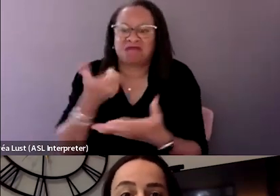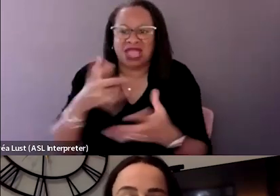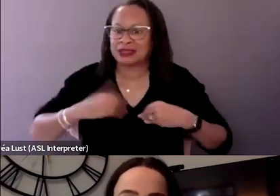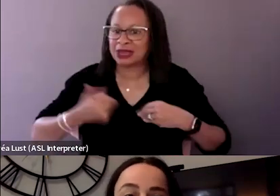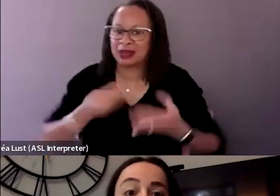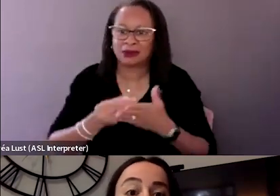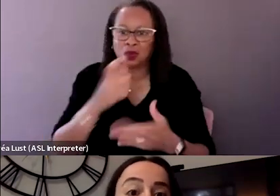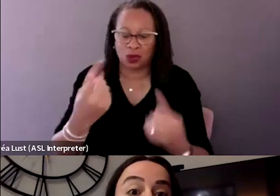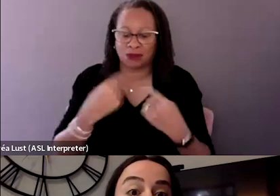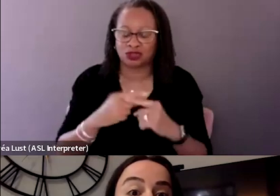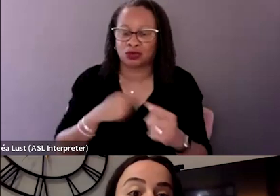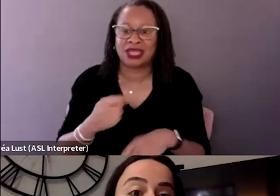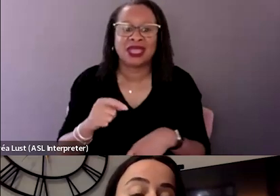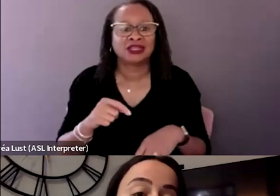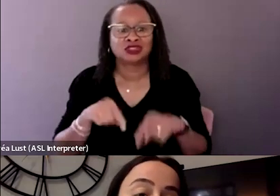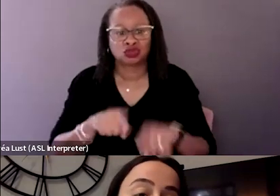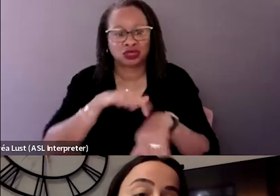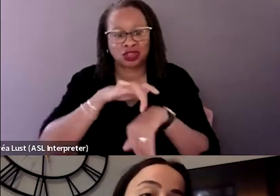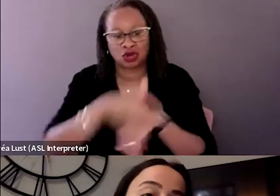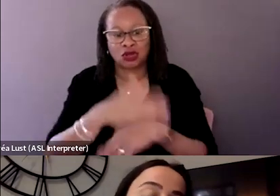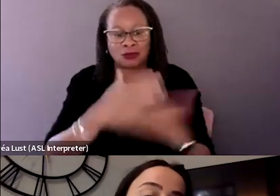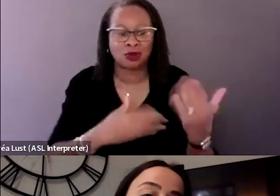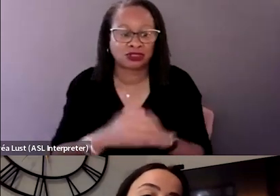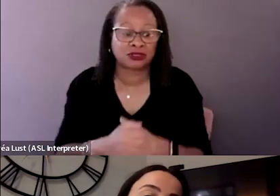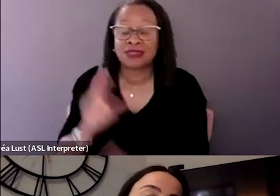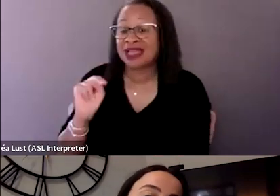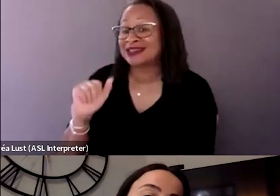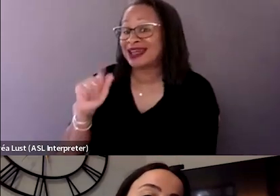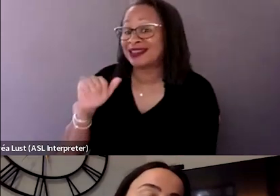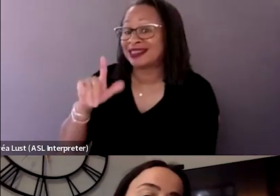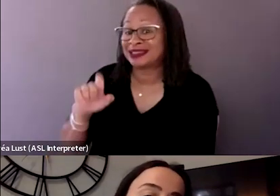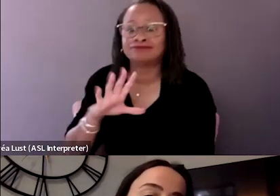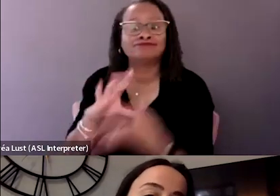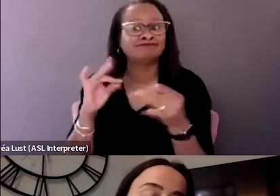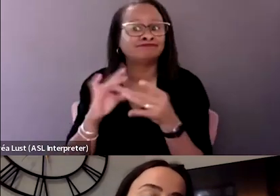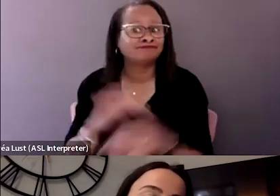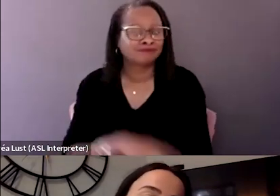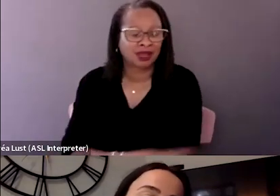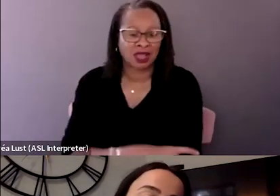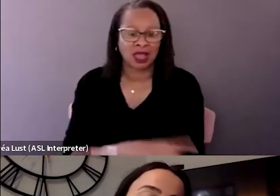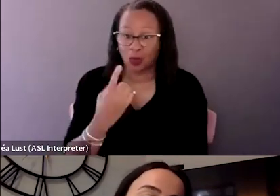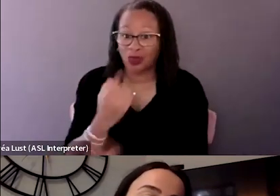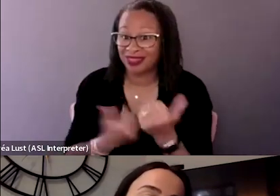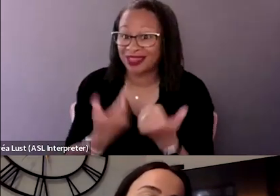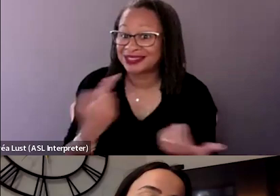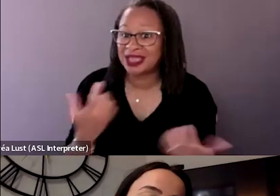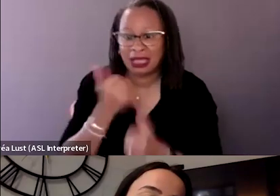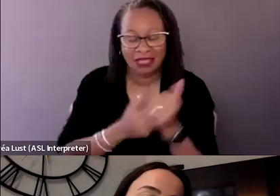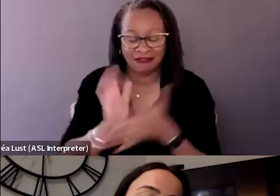at that early stage? Well, there's two things in there. One is I would certainly say every film that I've ever been involved in and all the people,